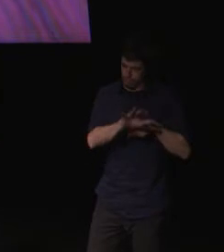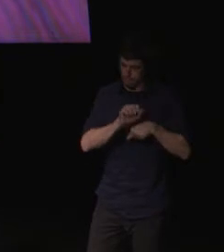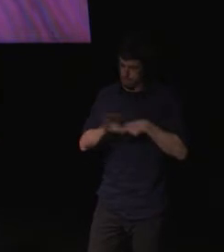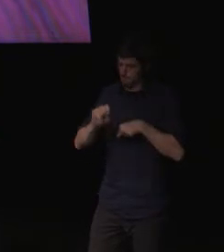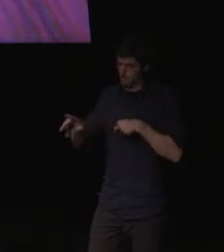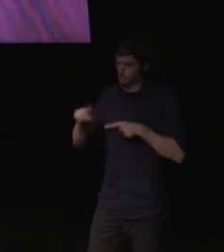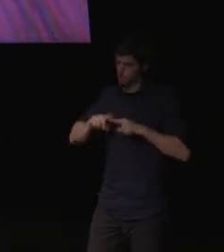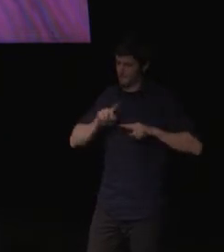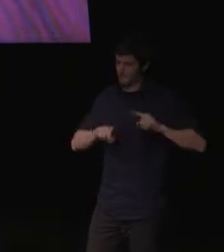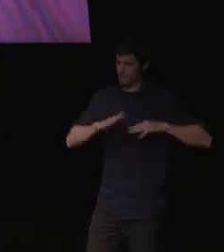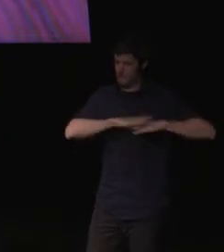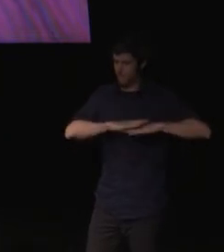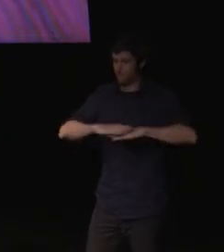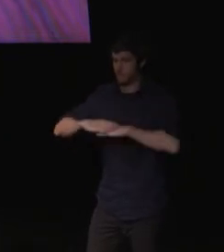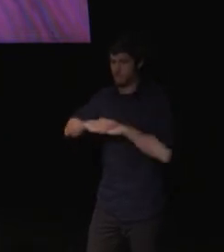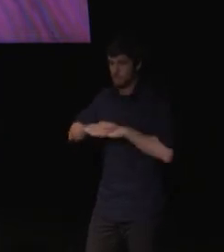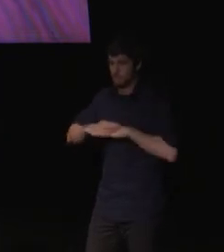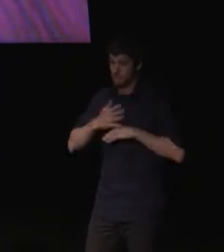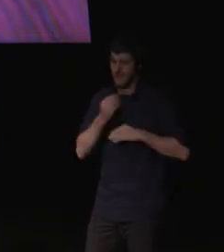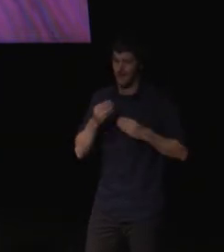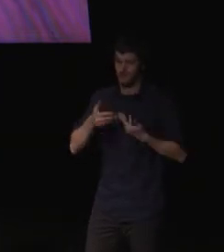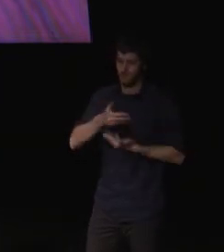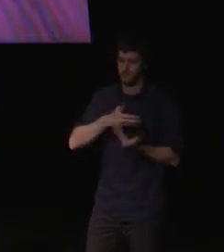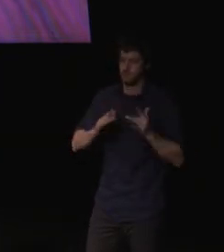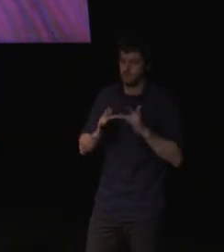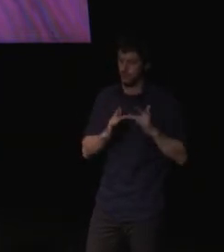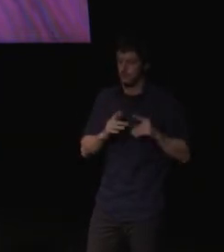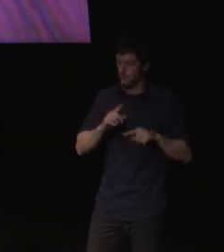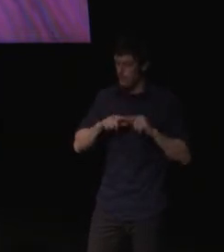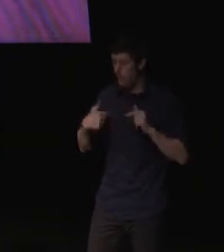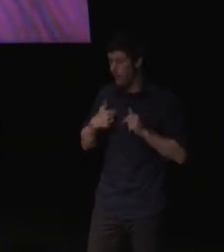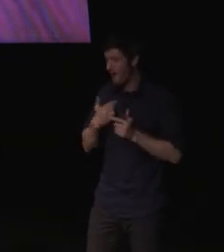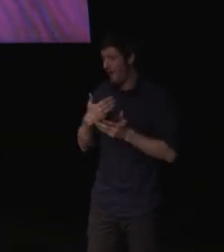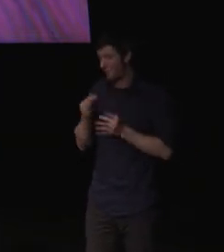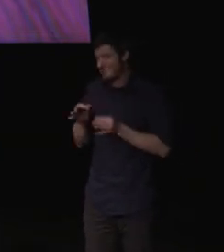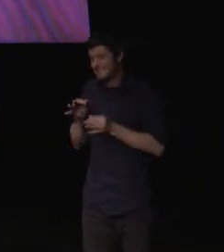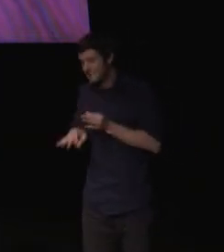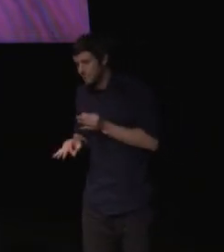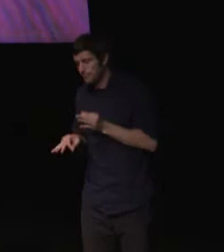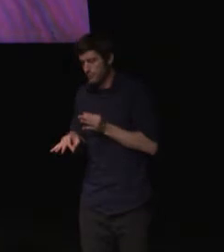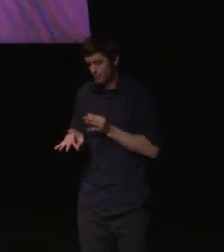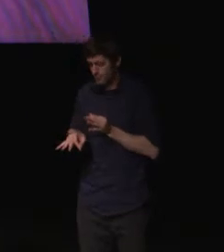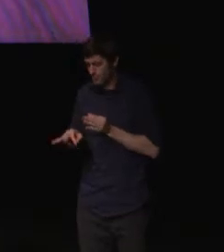But we do have this kind of simple underline identity framework to help game developers manage their users.